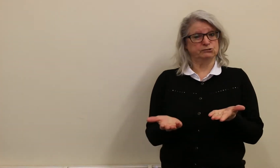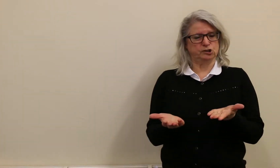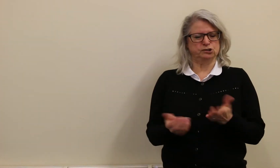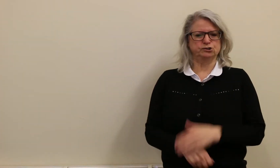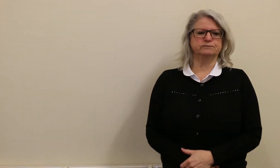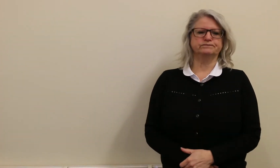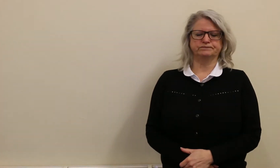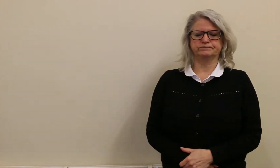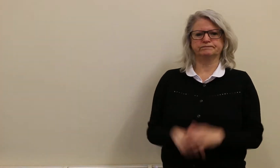Introduction